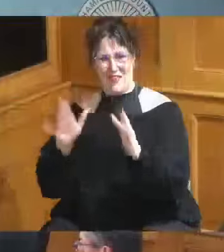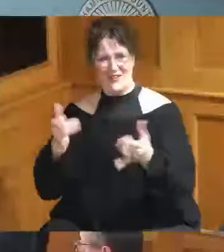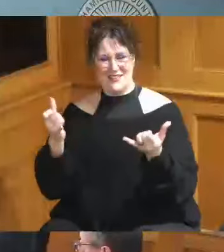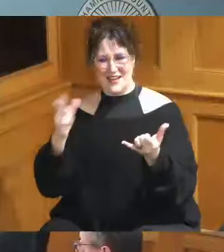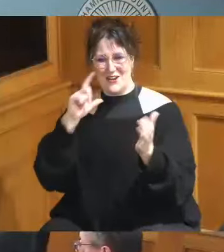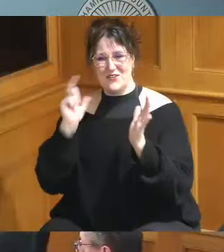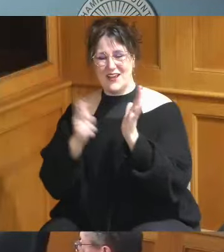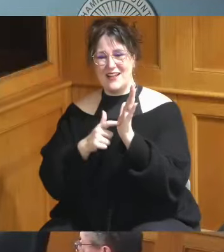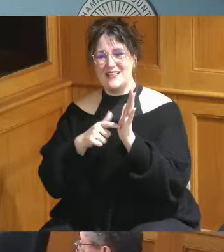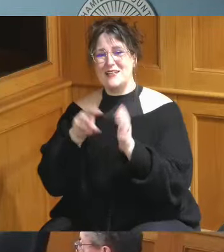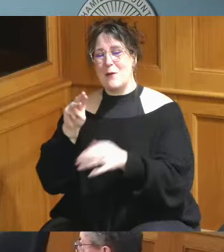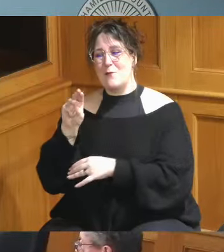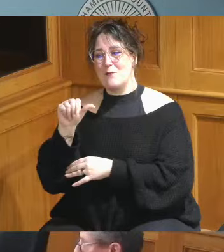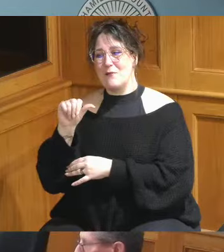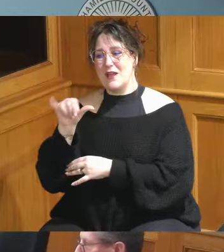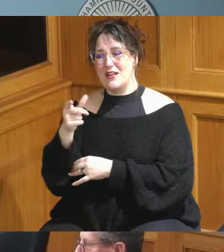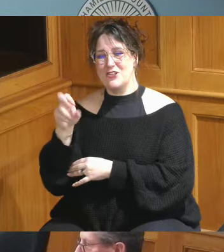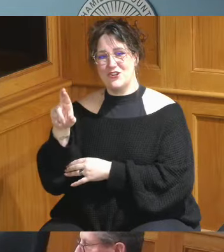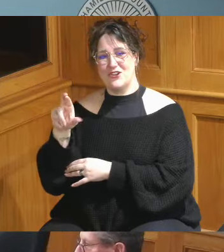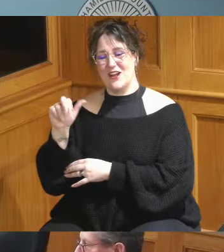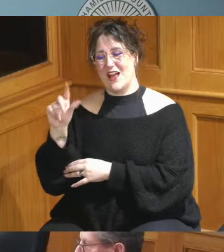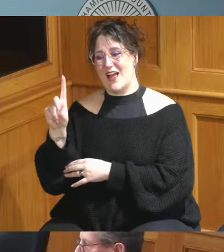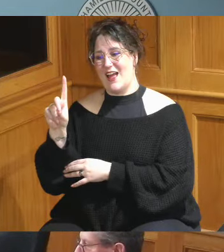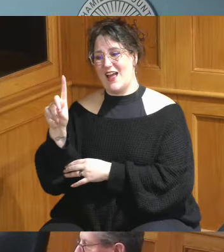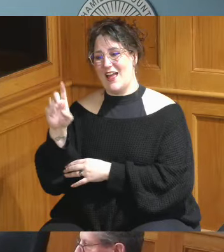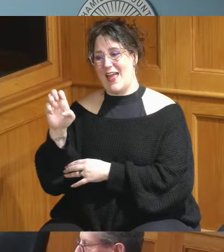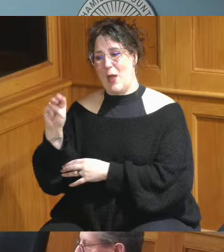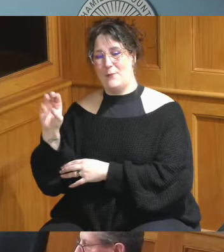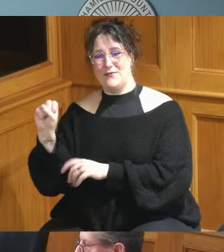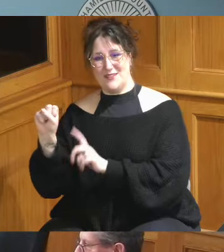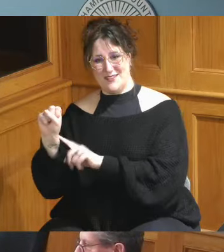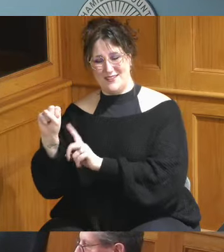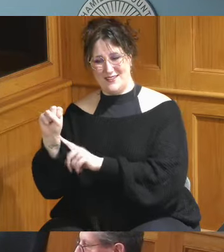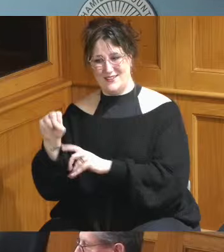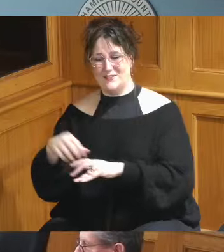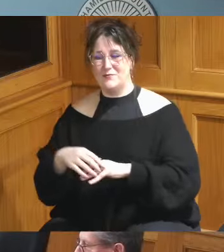Major M's. We're going to get to that in a second. But thank you all for being here.